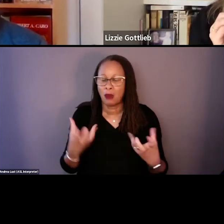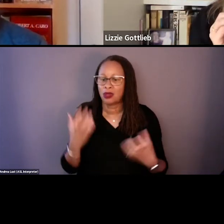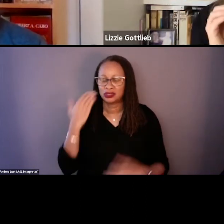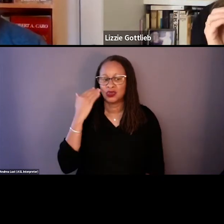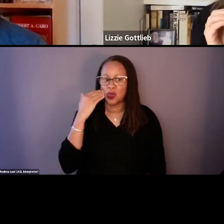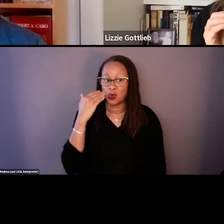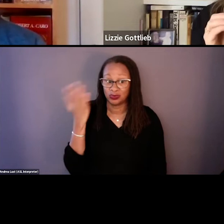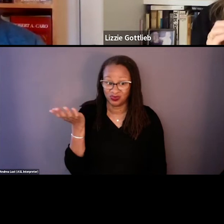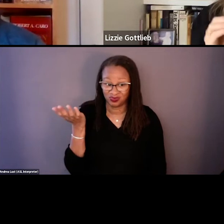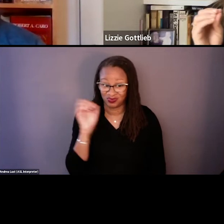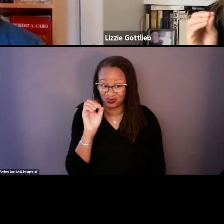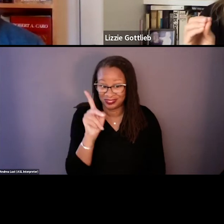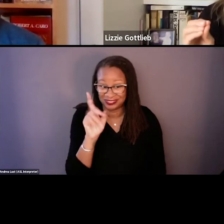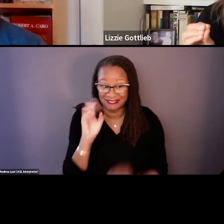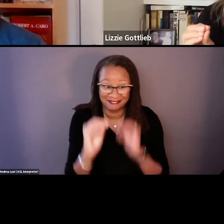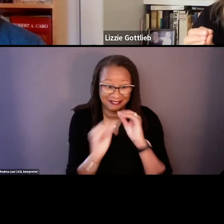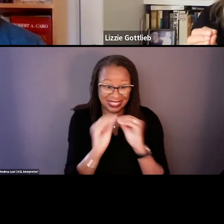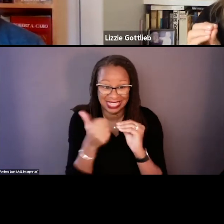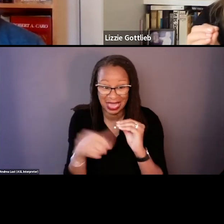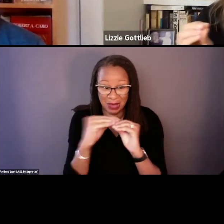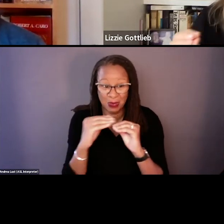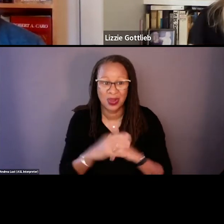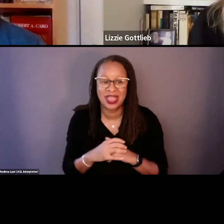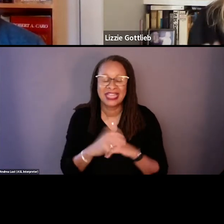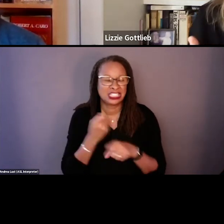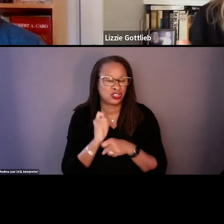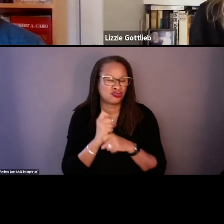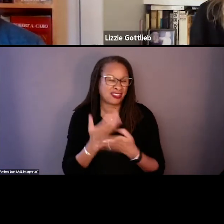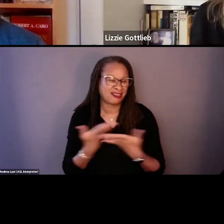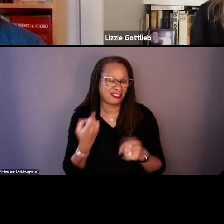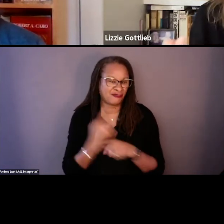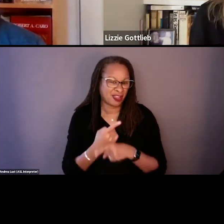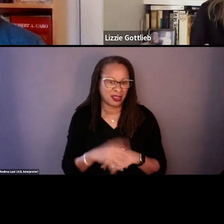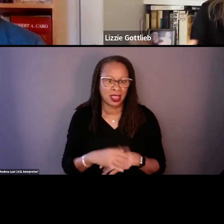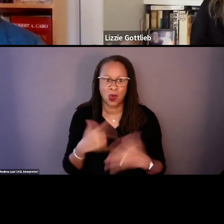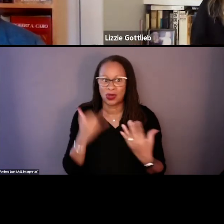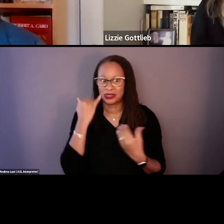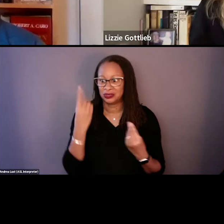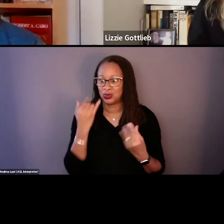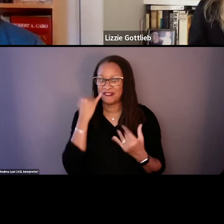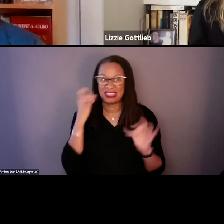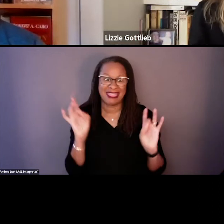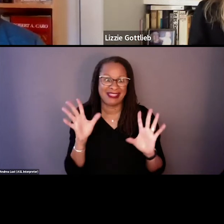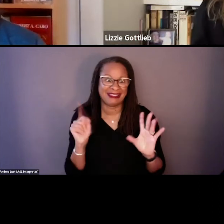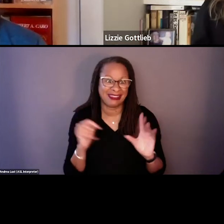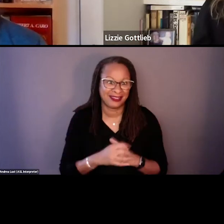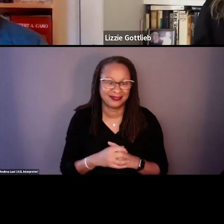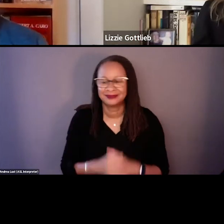I wanted to know if they were go- you know, it's a tricky thing, right? Yeah. What would I do if they hated it?